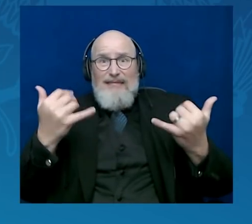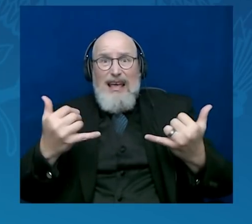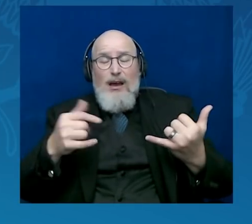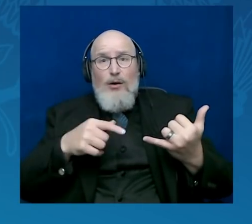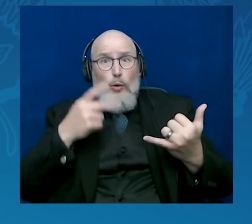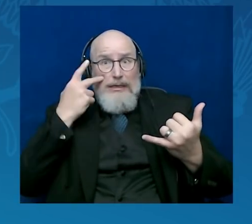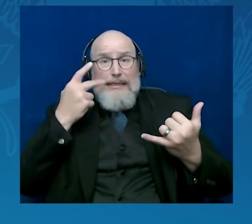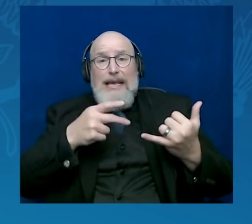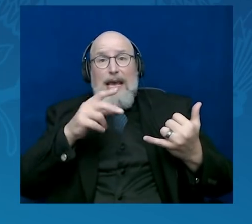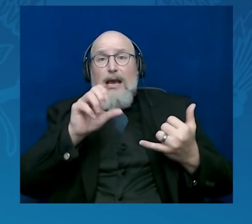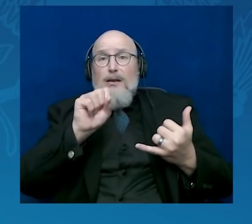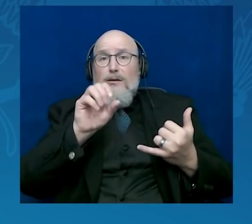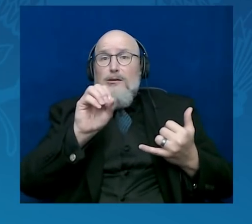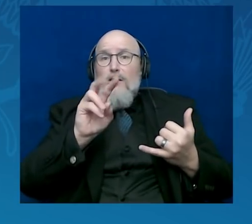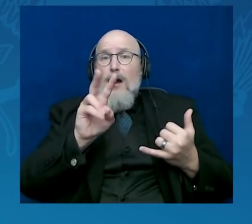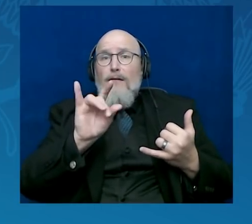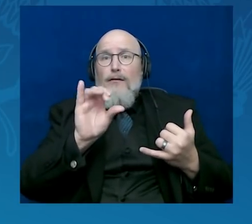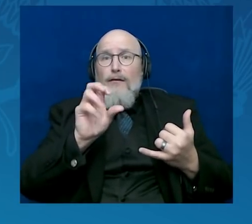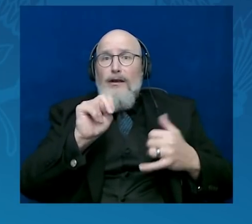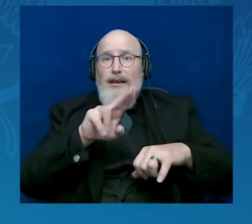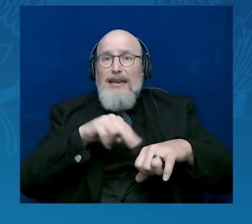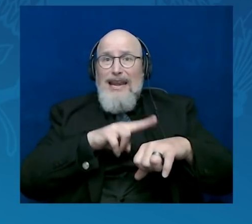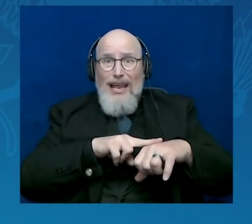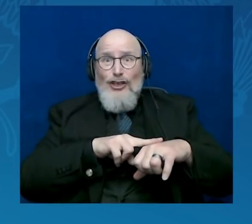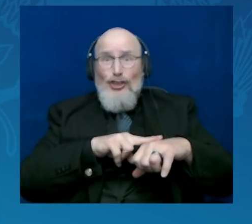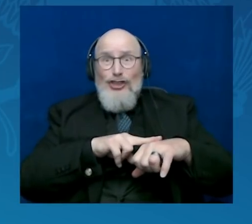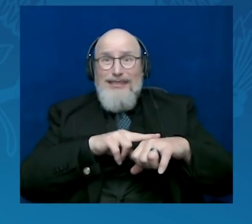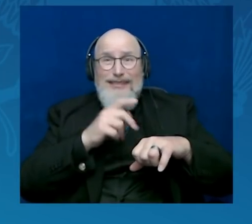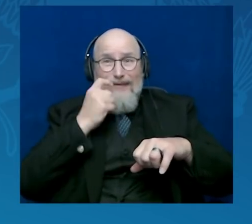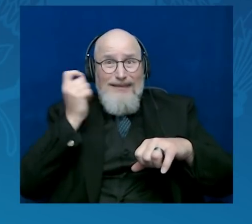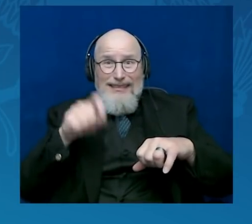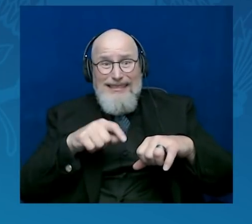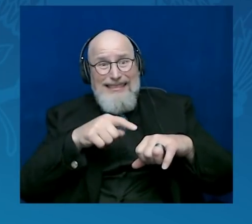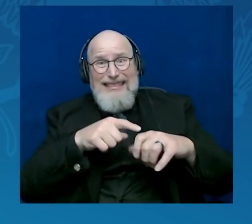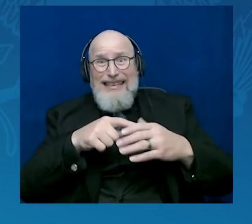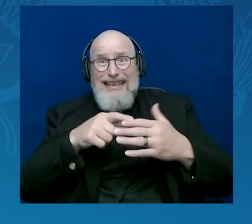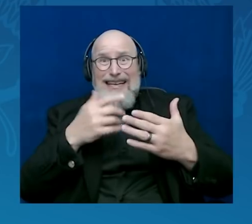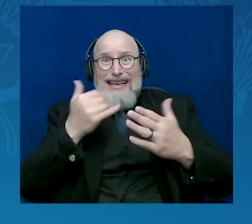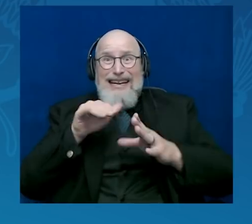that may very well be on the verge of being invaded yet again.